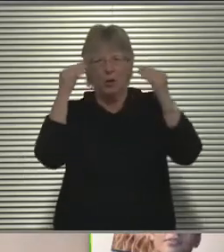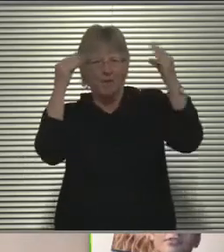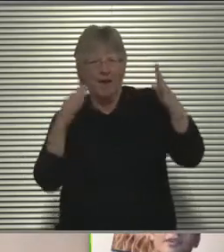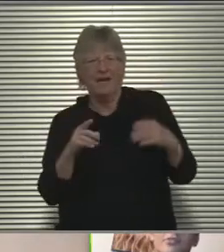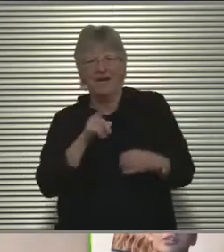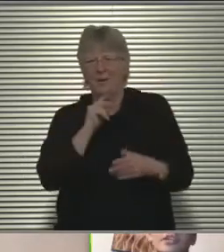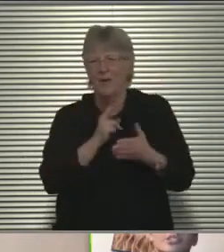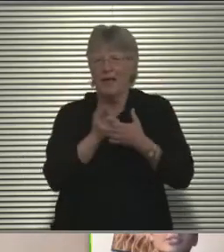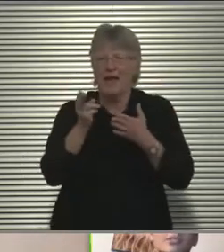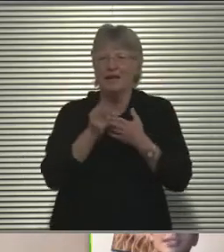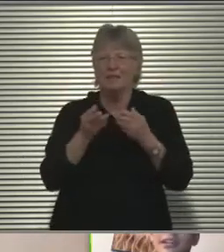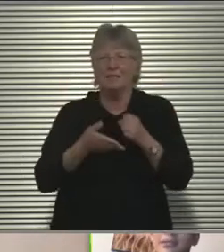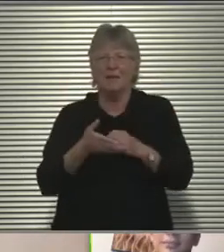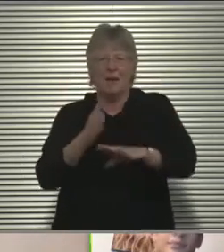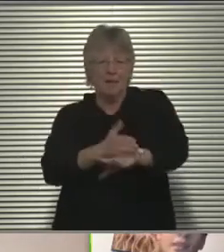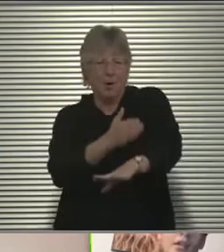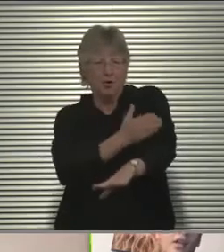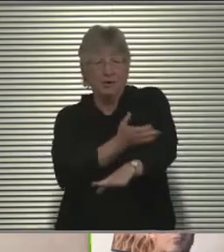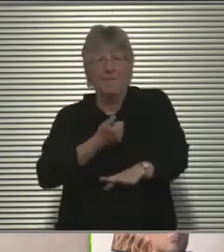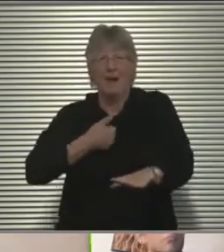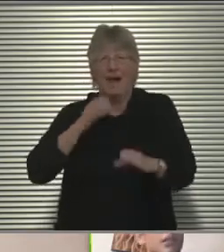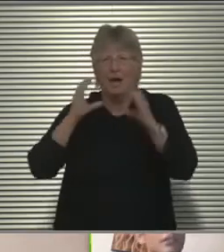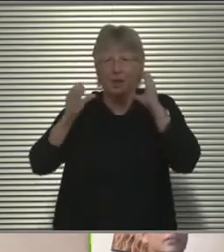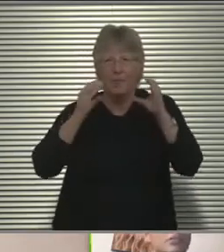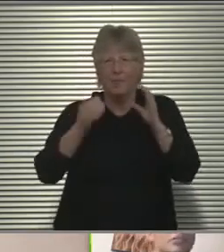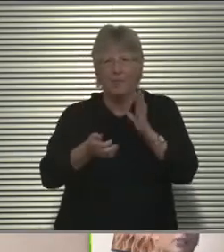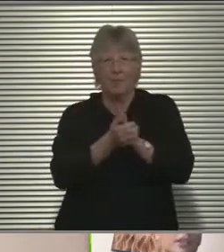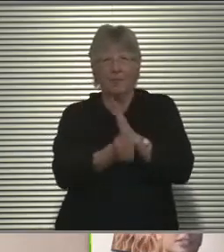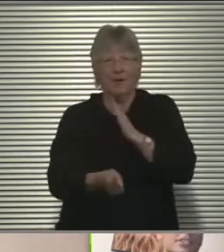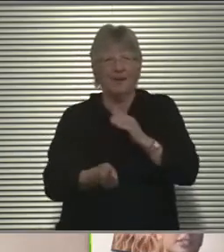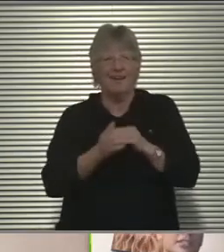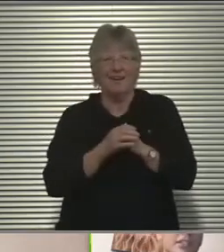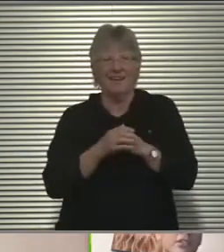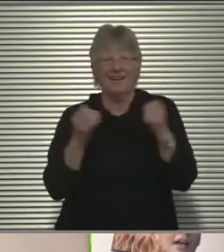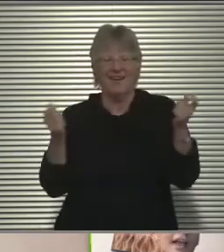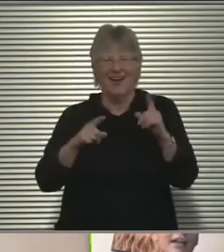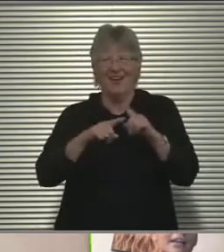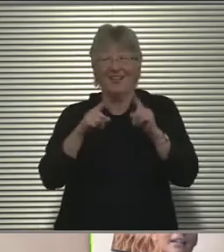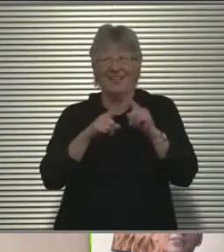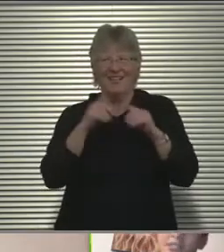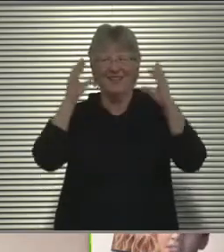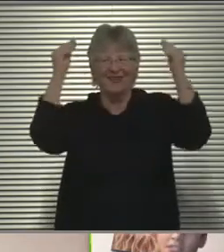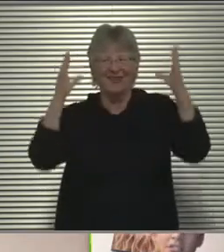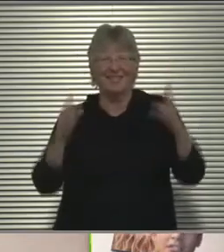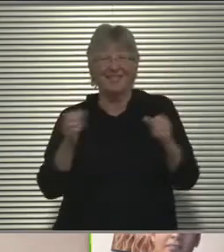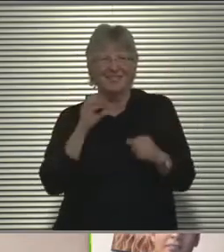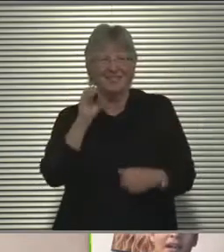me improve my communication skills a lot. To all the teachers at SATO and in the western district,